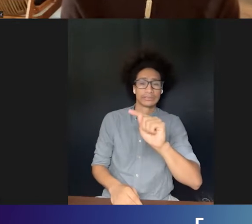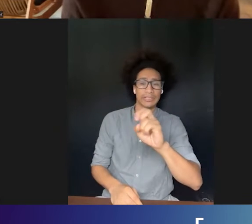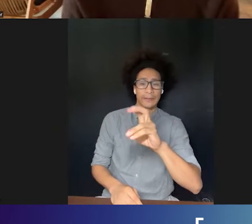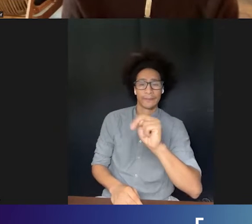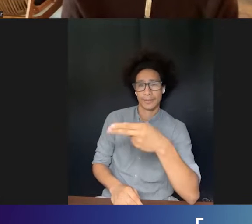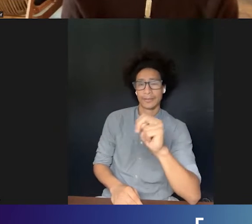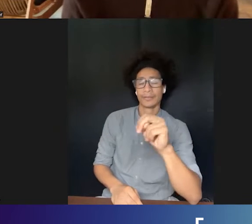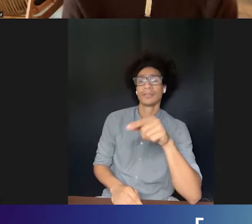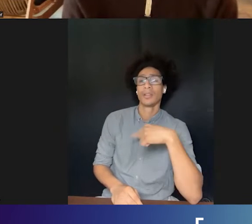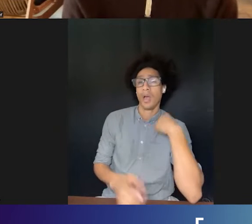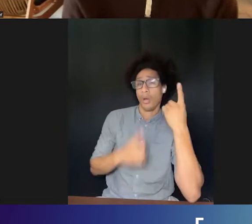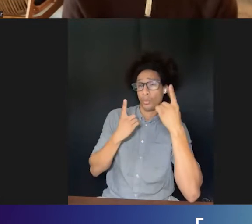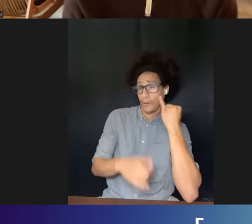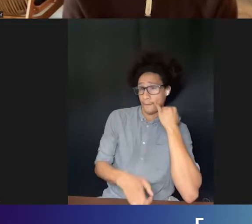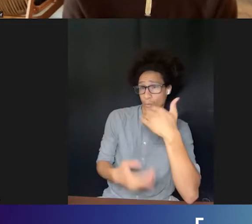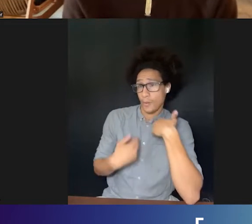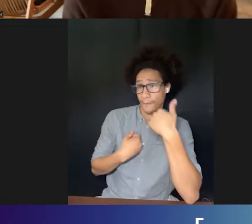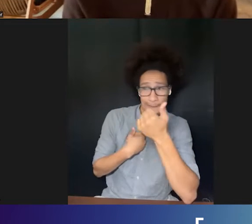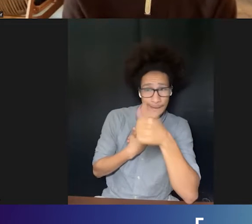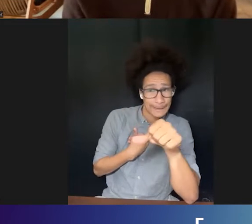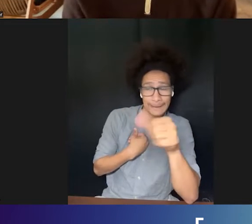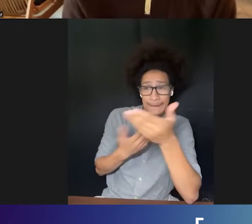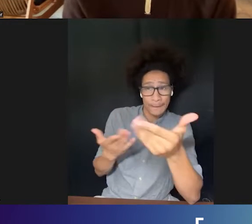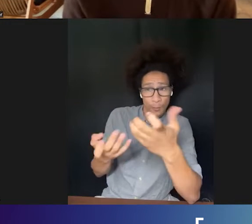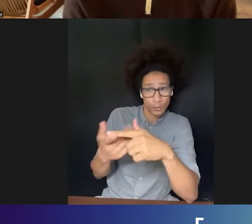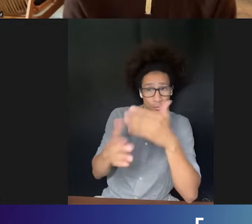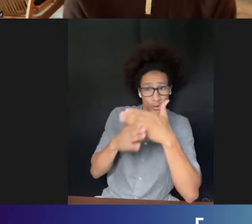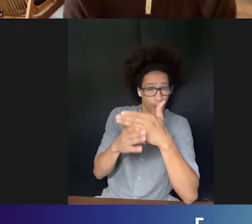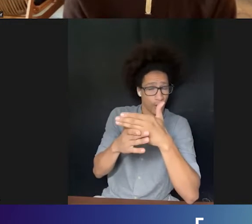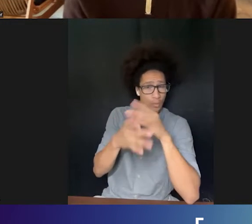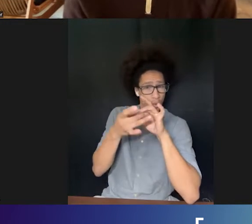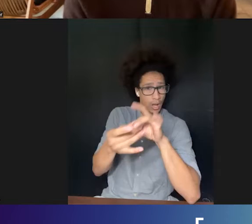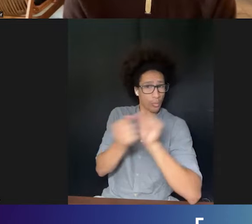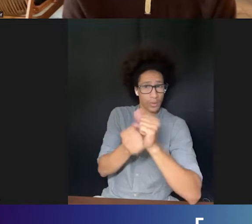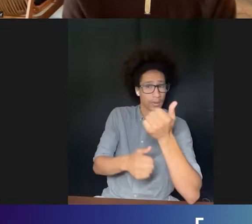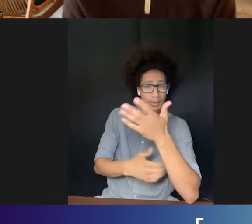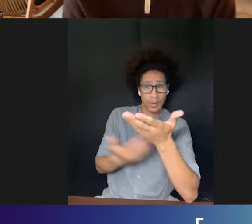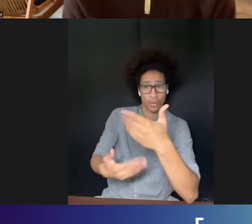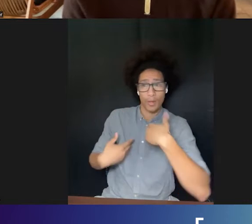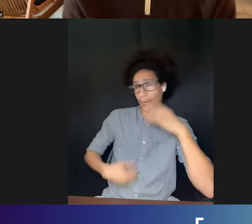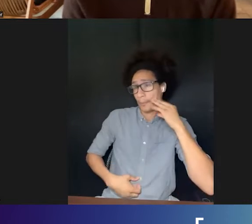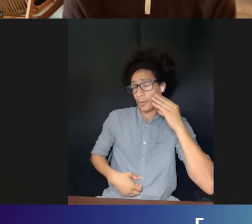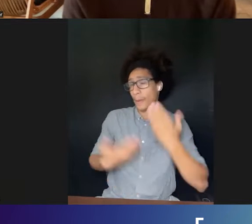on any of those threads in terms of an experience where you realized perhaps you had more power than